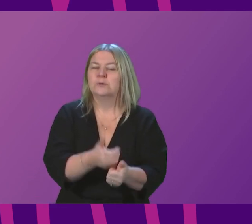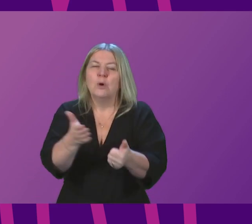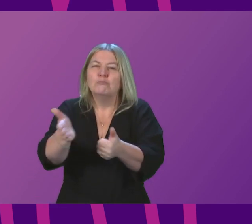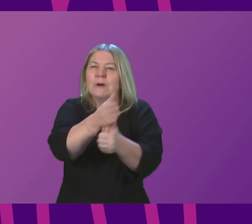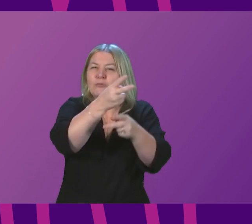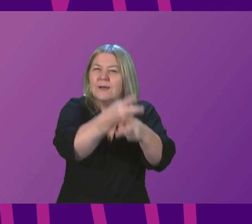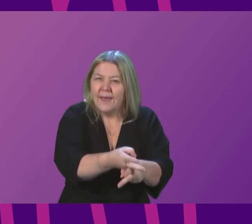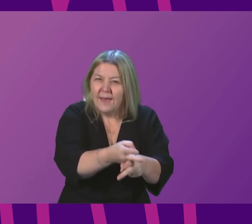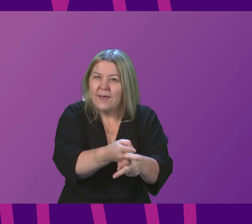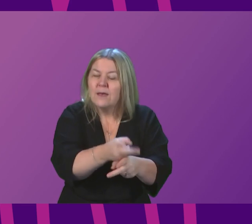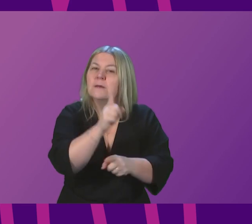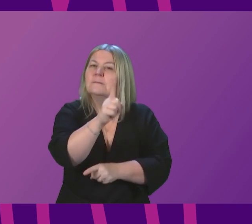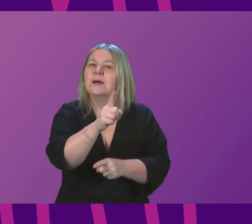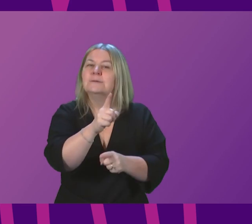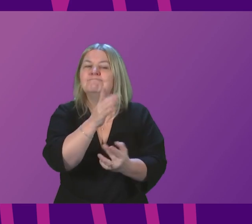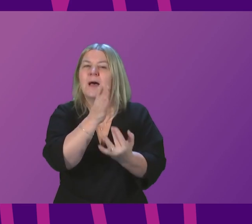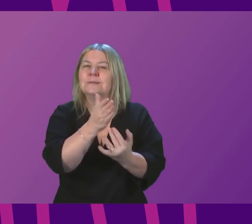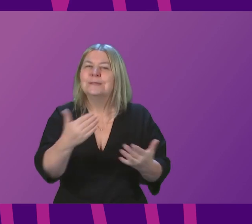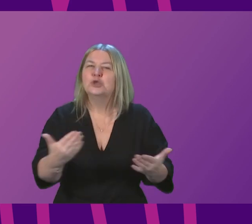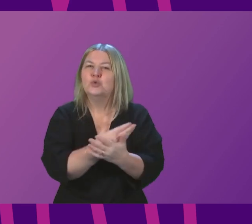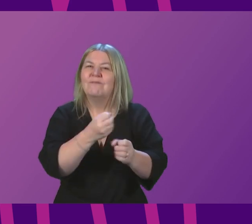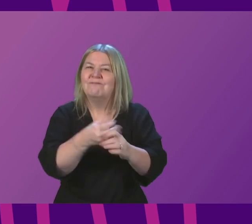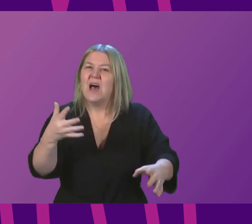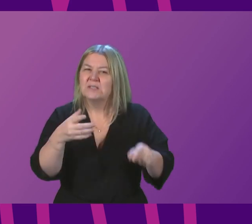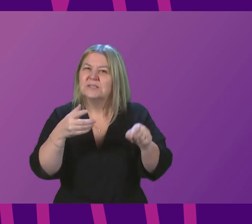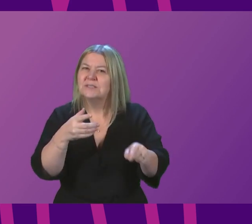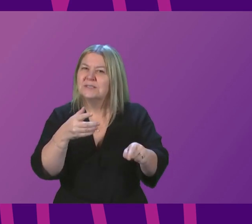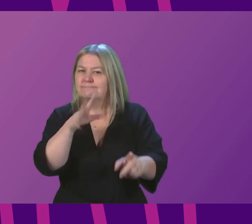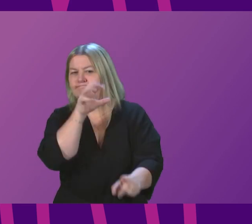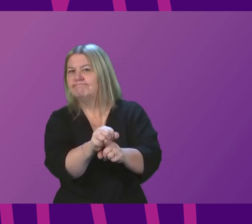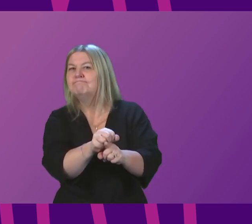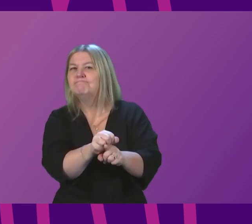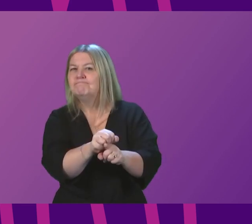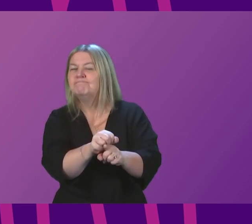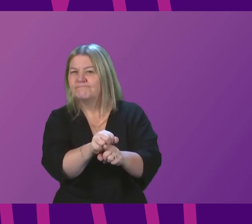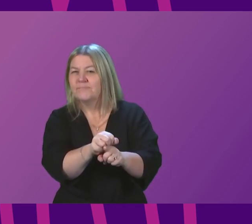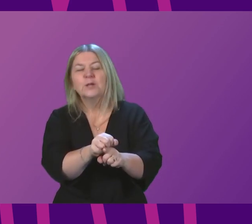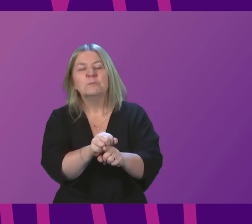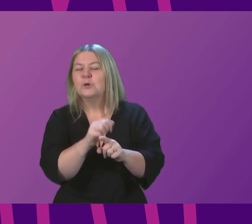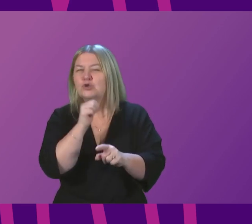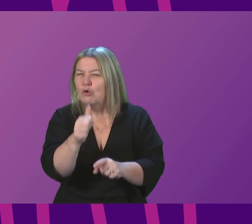access to a new fast-track diagnostic pathway for patients who have non-specific symptoms